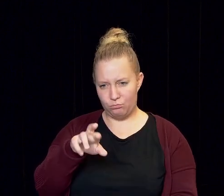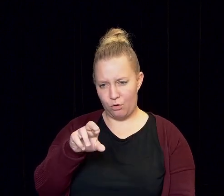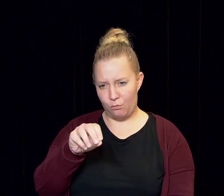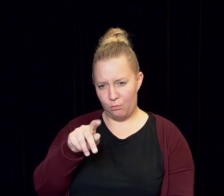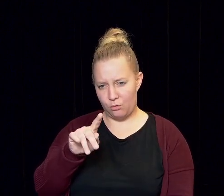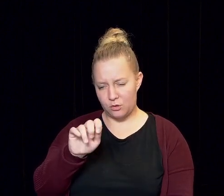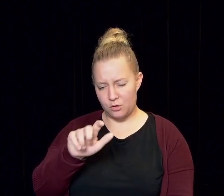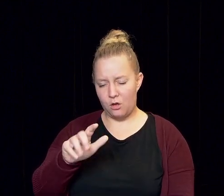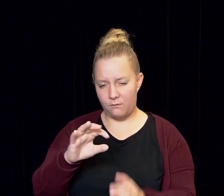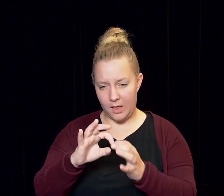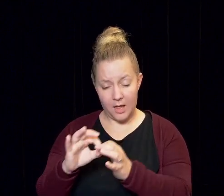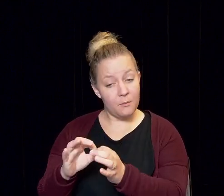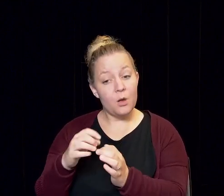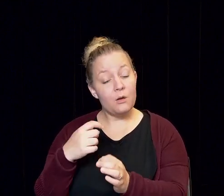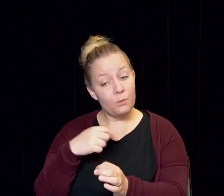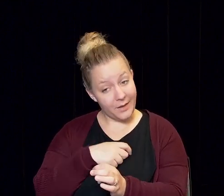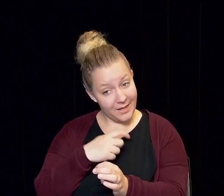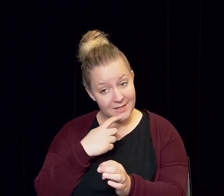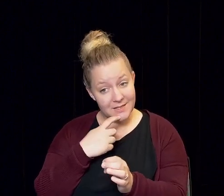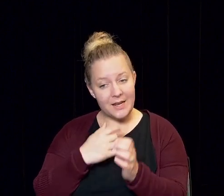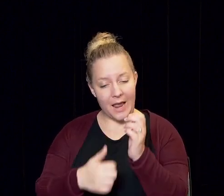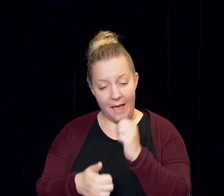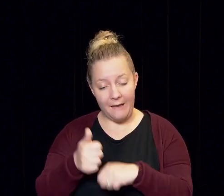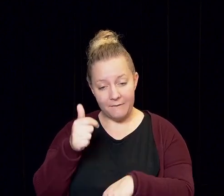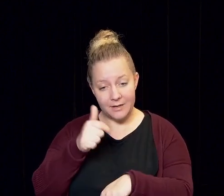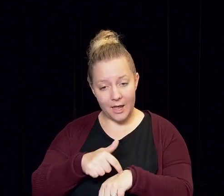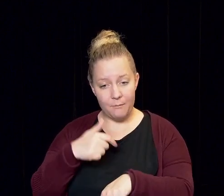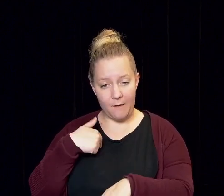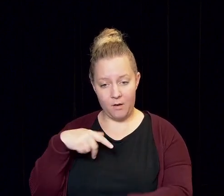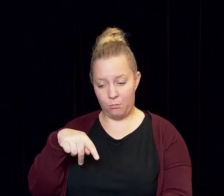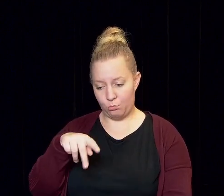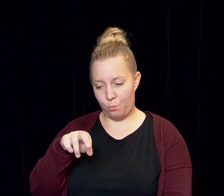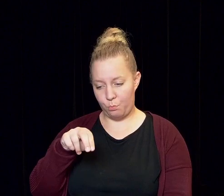that every single time you do a proportional relationship it's going to be y equals a number